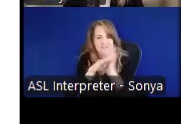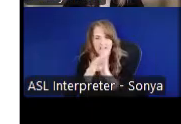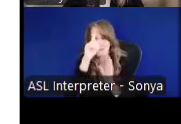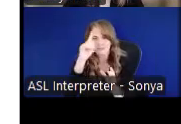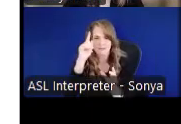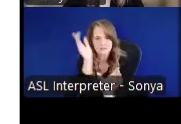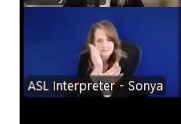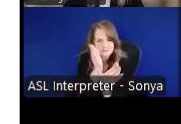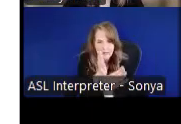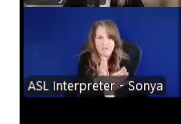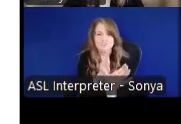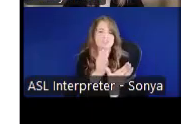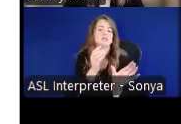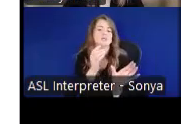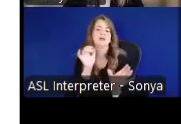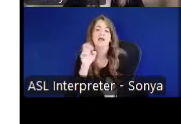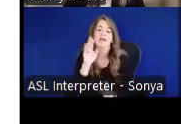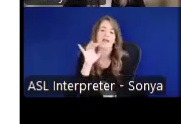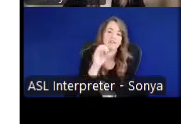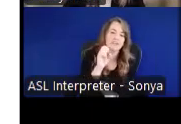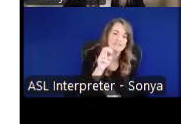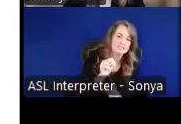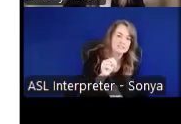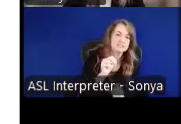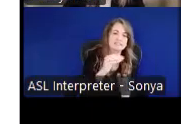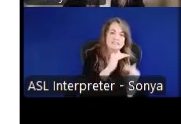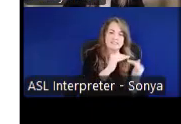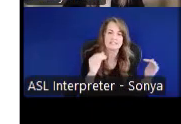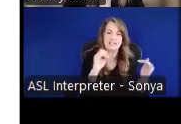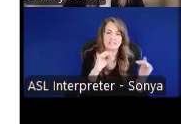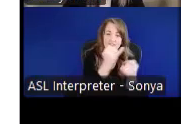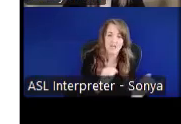autonomy versus shame and doubt, and that particularly comes